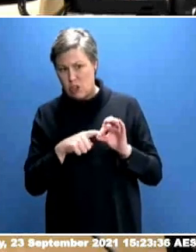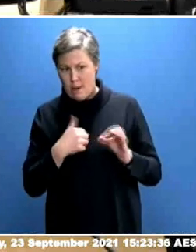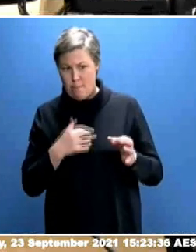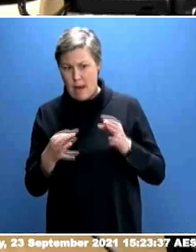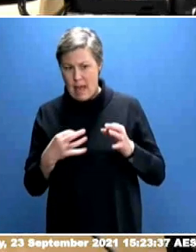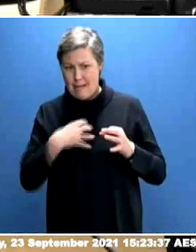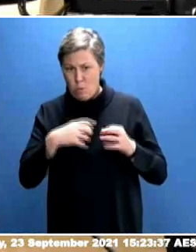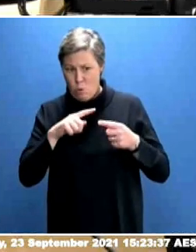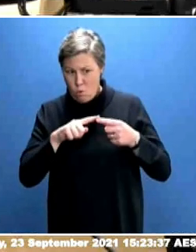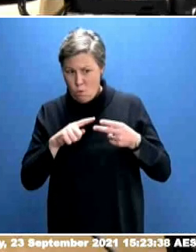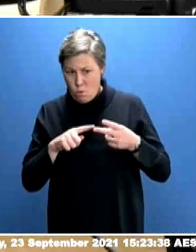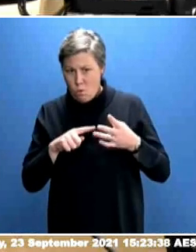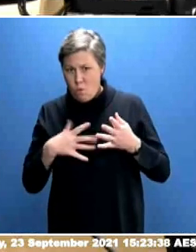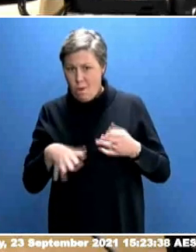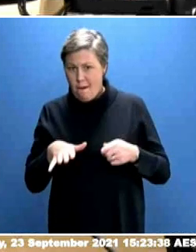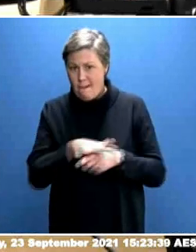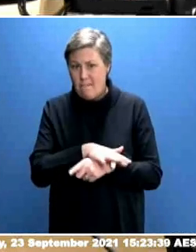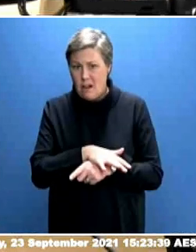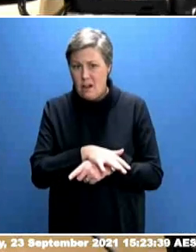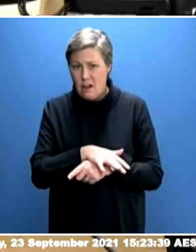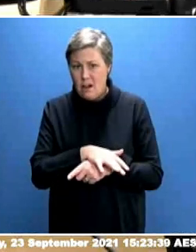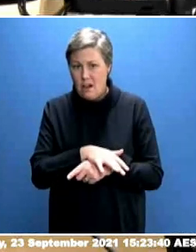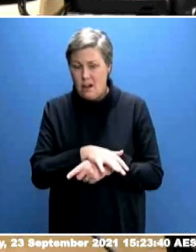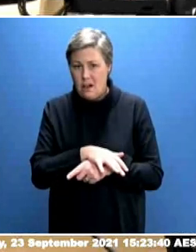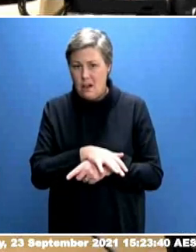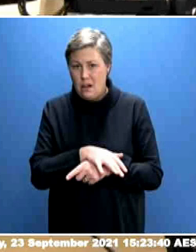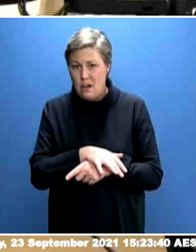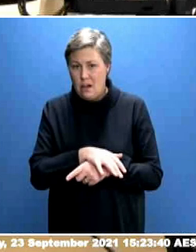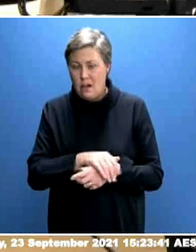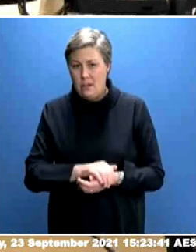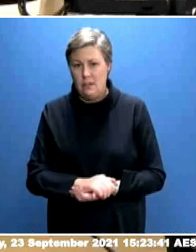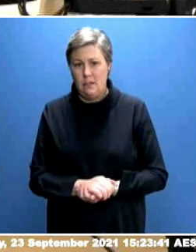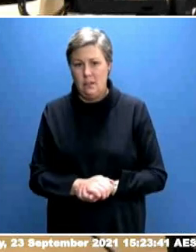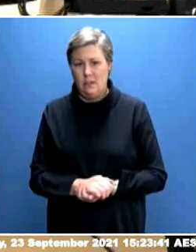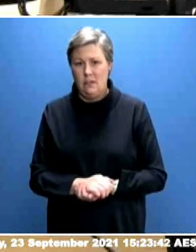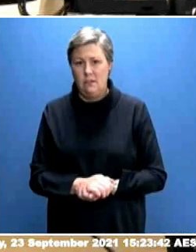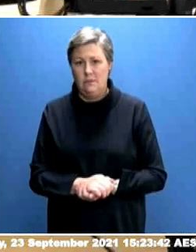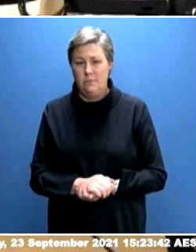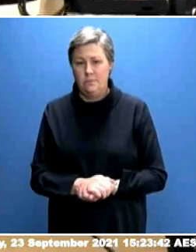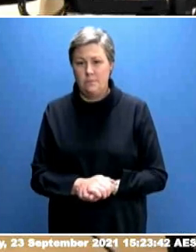points that were specific to the evidence in the NT jurisdiction, and